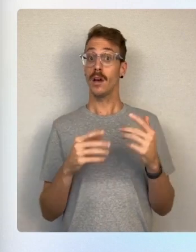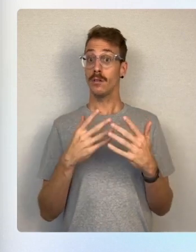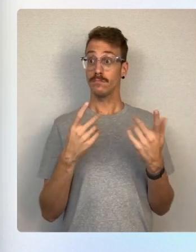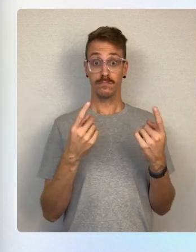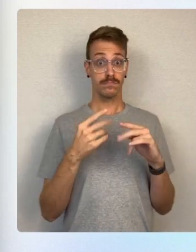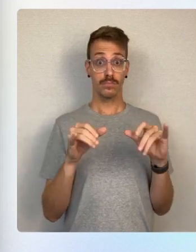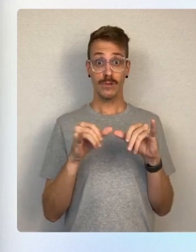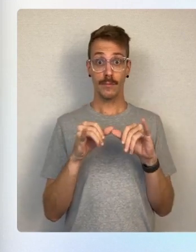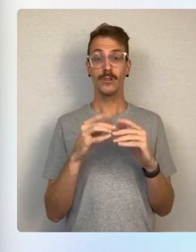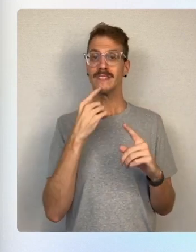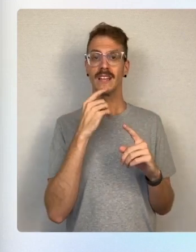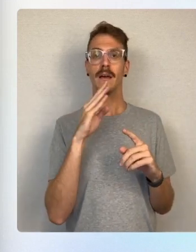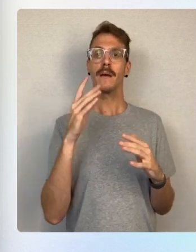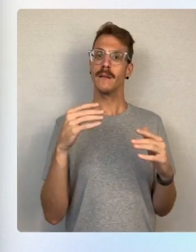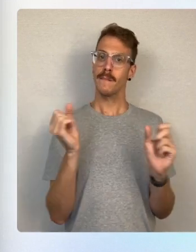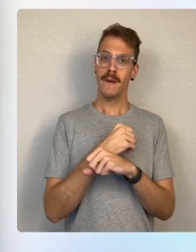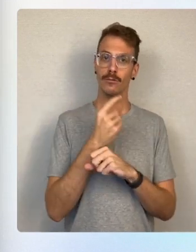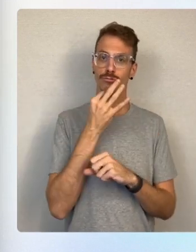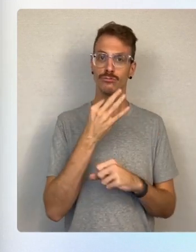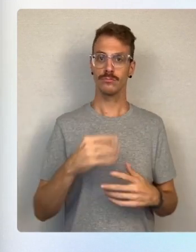Set the text perimeter to "the battle is about to begin."